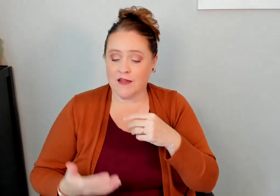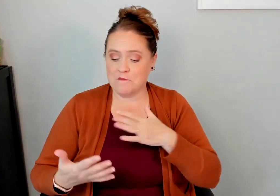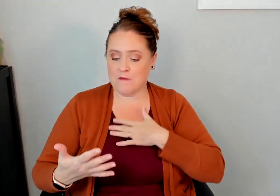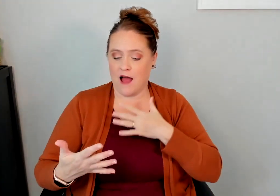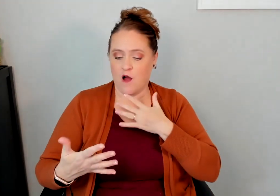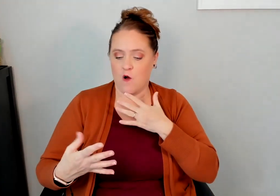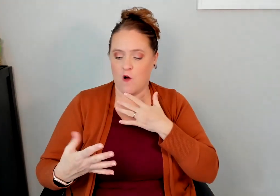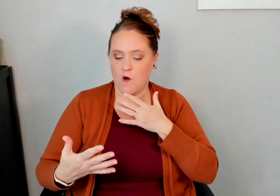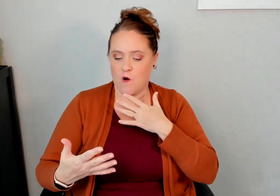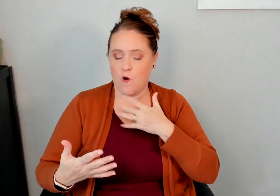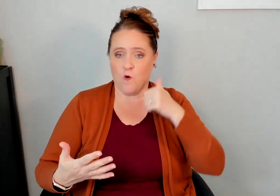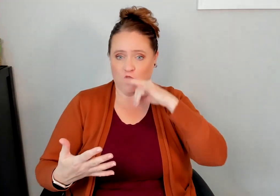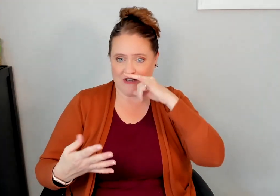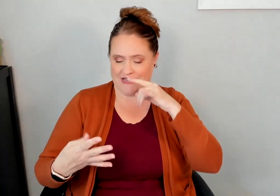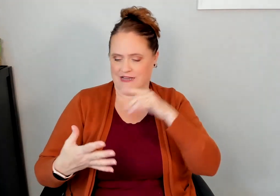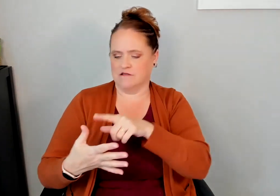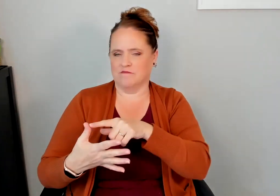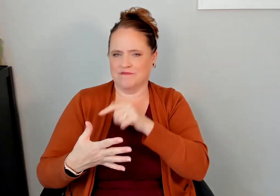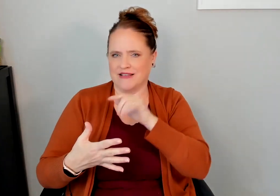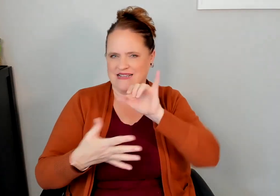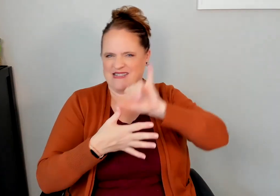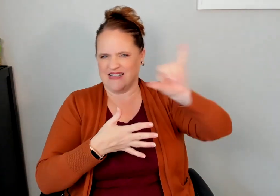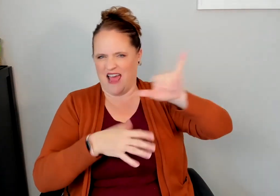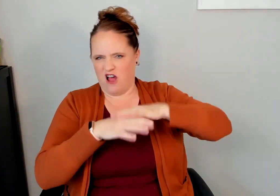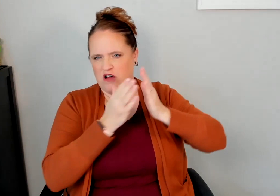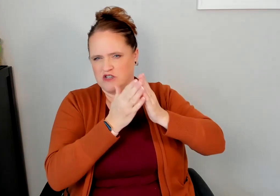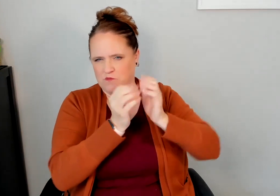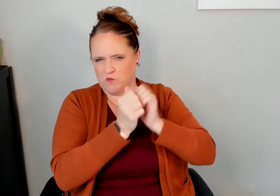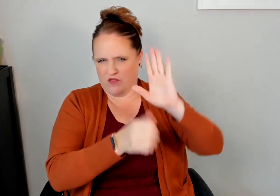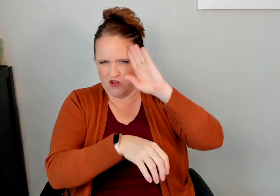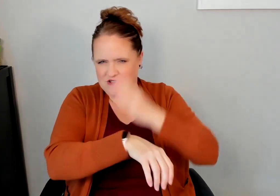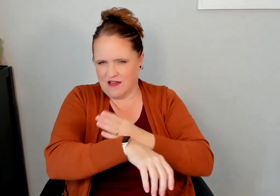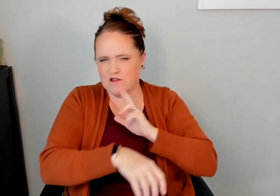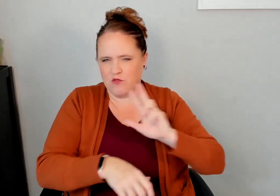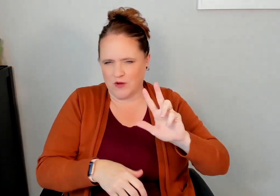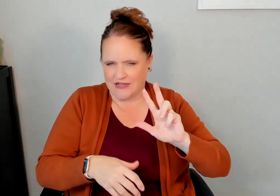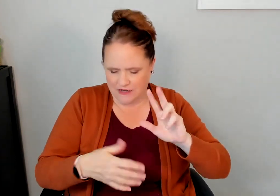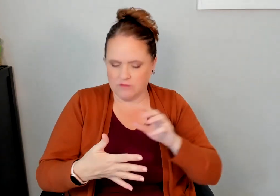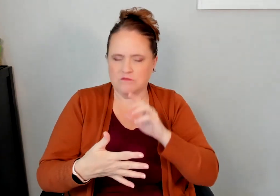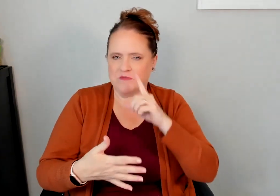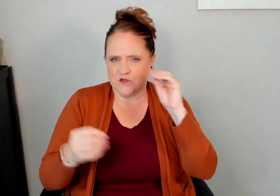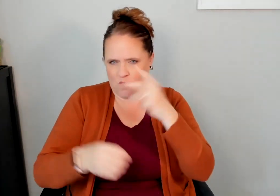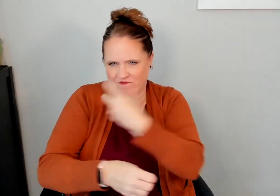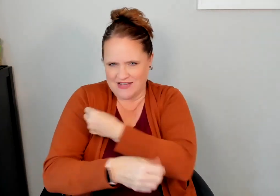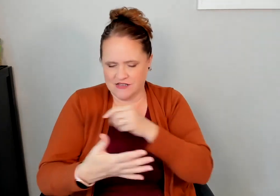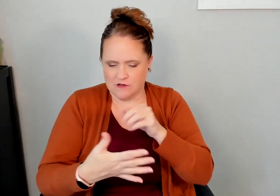a funny story is my uh oldest daughter understands she stayed on the ship with her three-year-old son